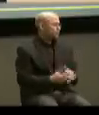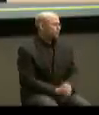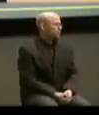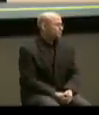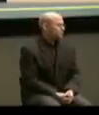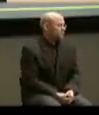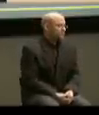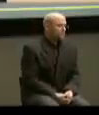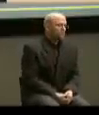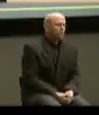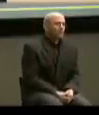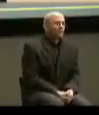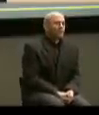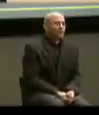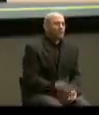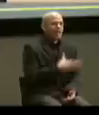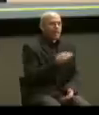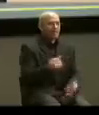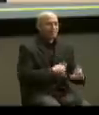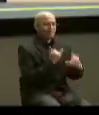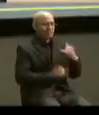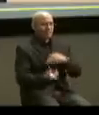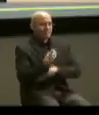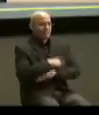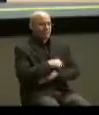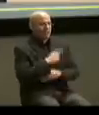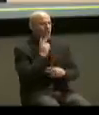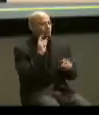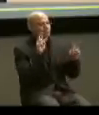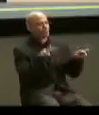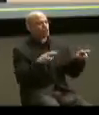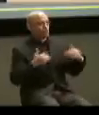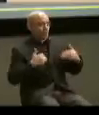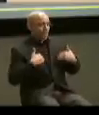EMPLOYEES. AT THE END OF THE DAY, IF YOU CAN HAVE HAPPY MOTIVATED